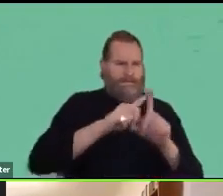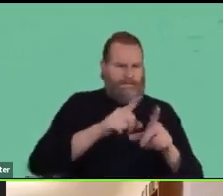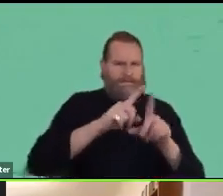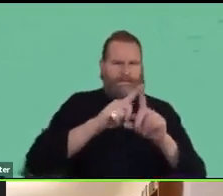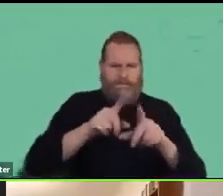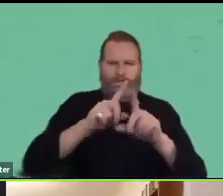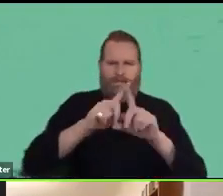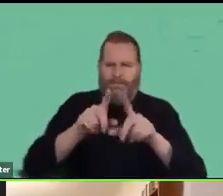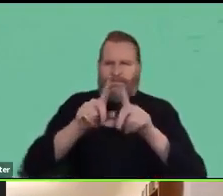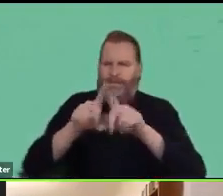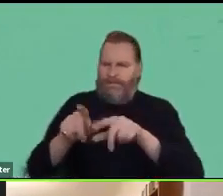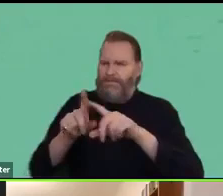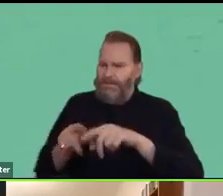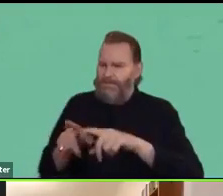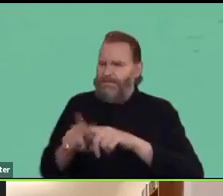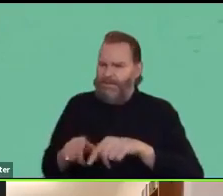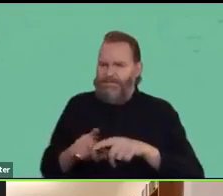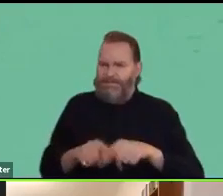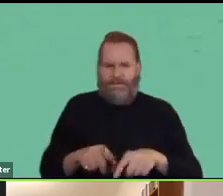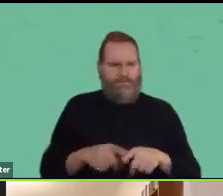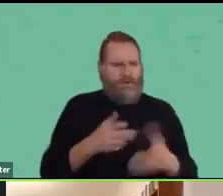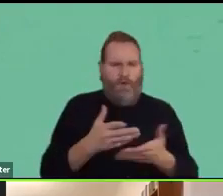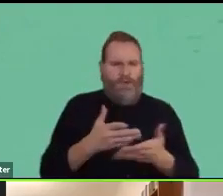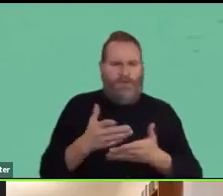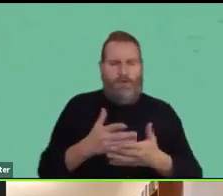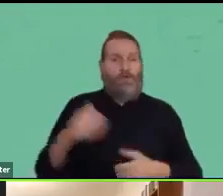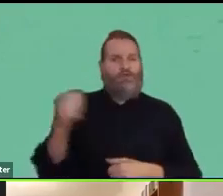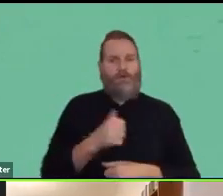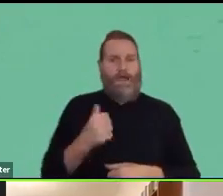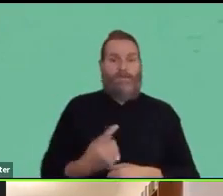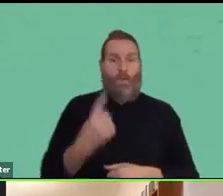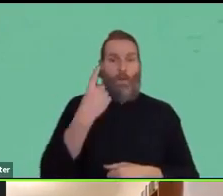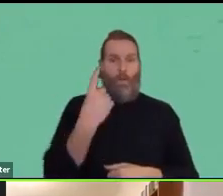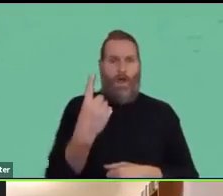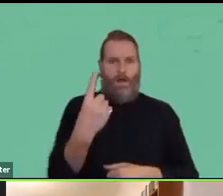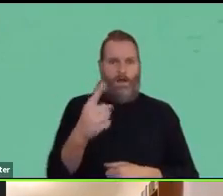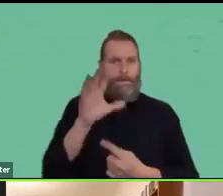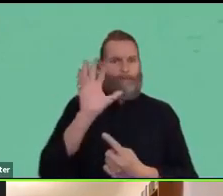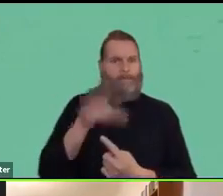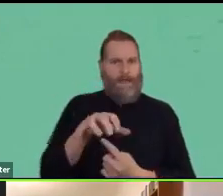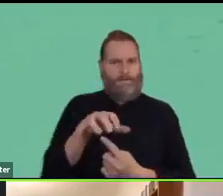doesn't seem right to me we should have a single civil service so we will be pursuing that now with